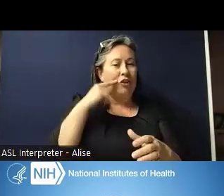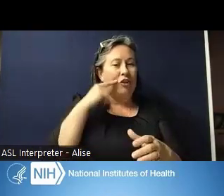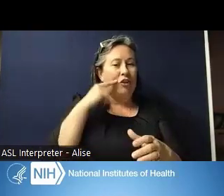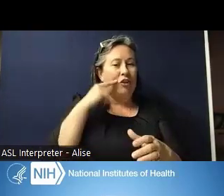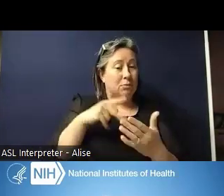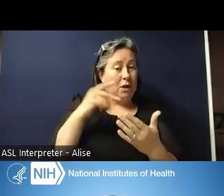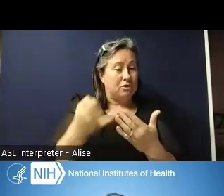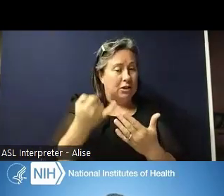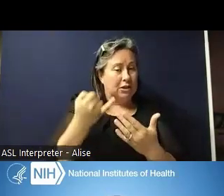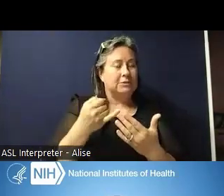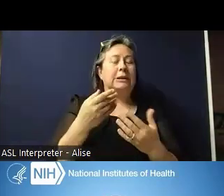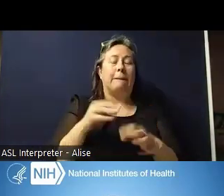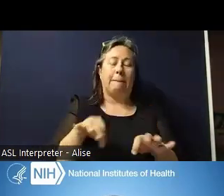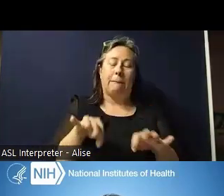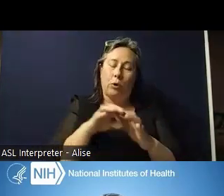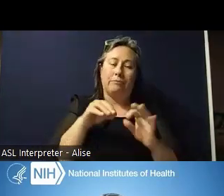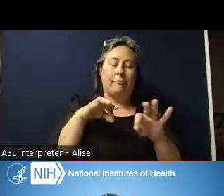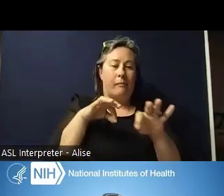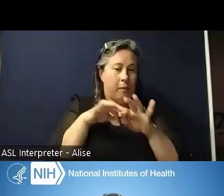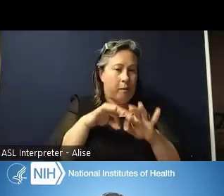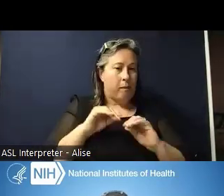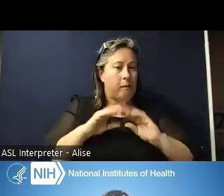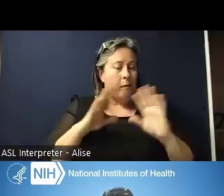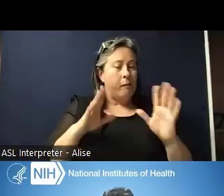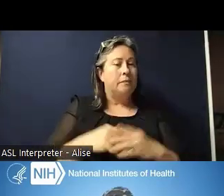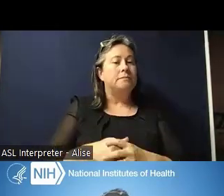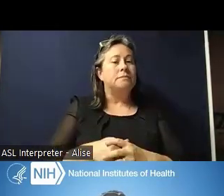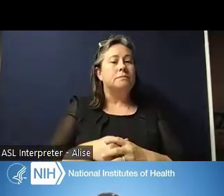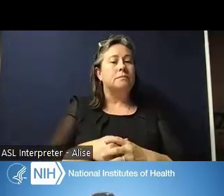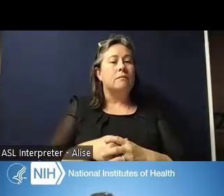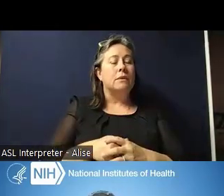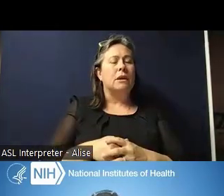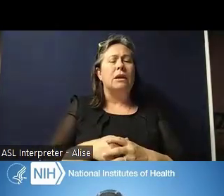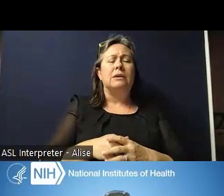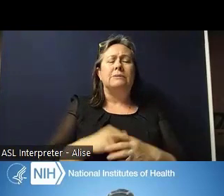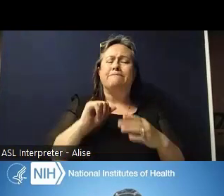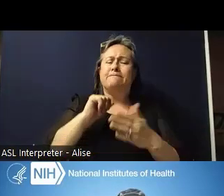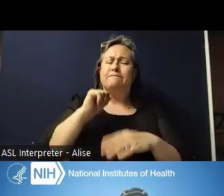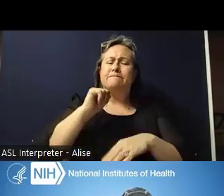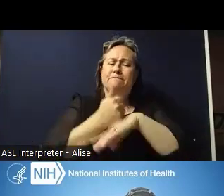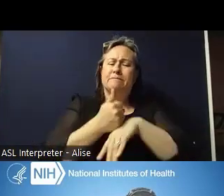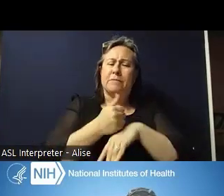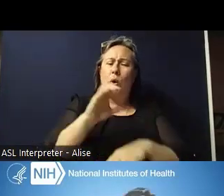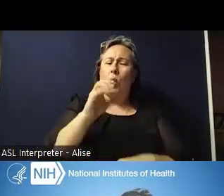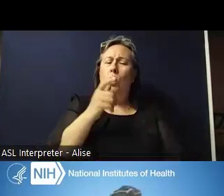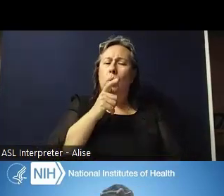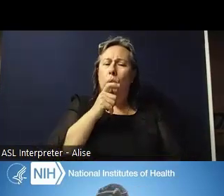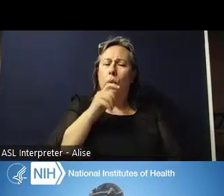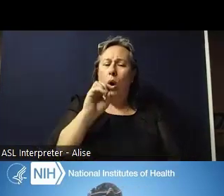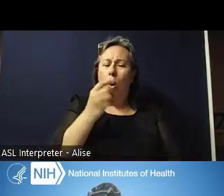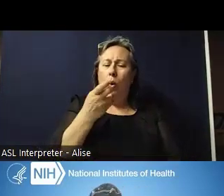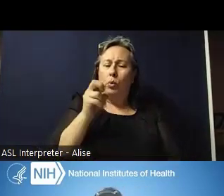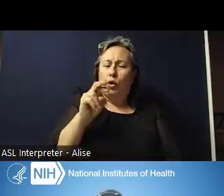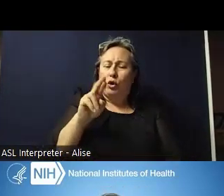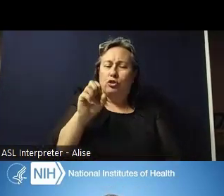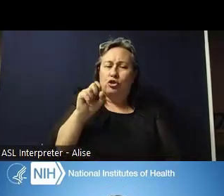It needs to be laid out. The addressing ownership and disposition of data produced under this consortium agreement ...